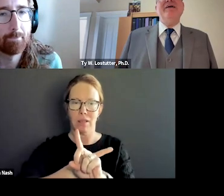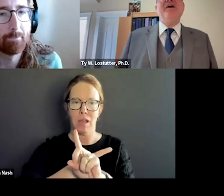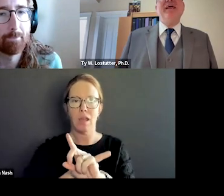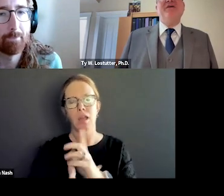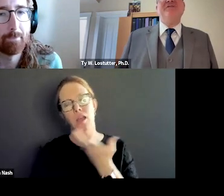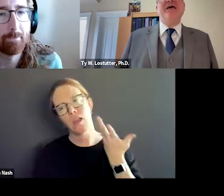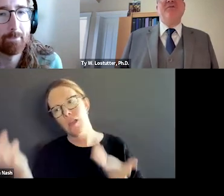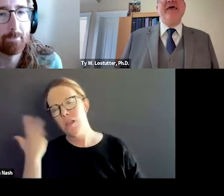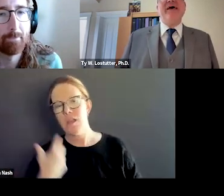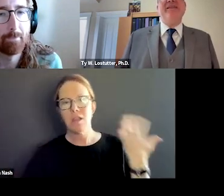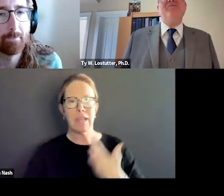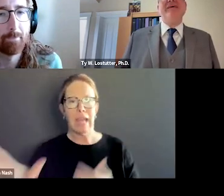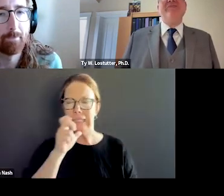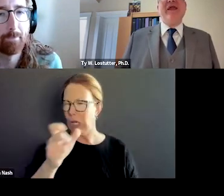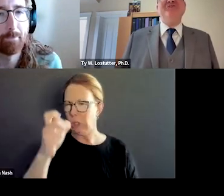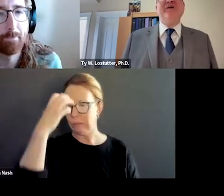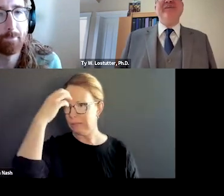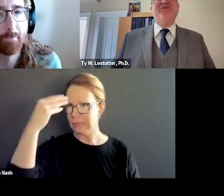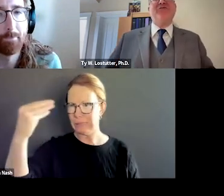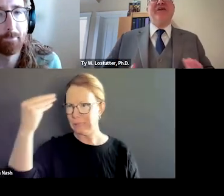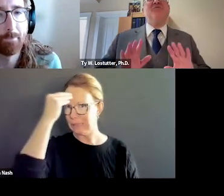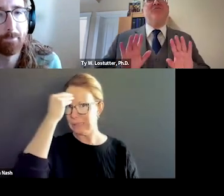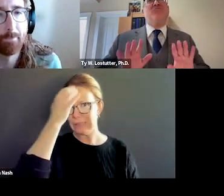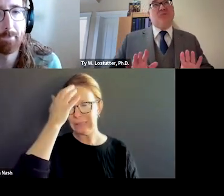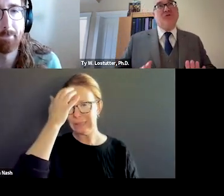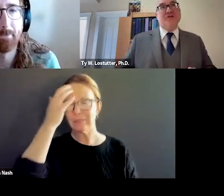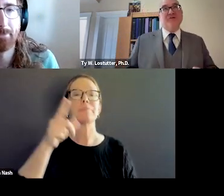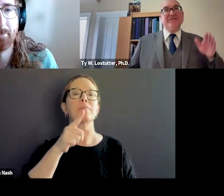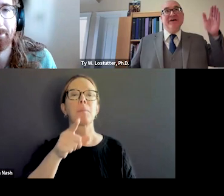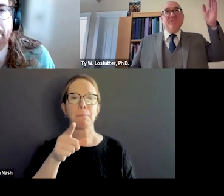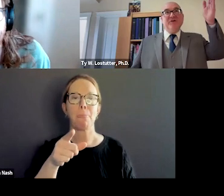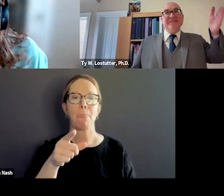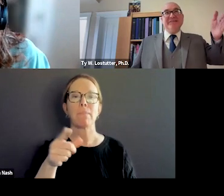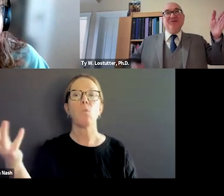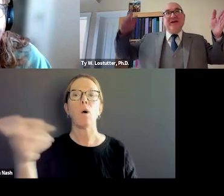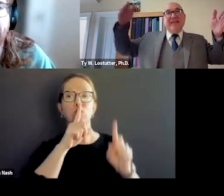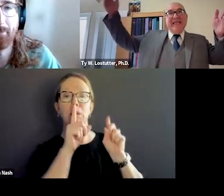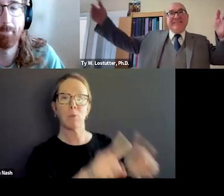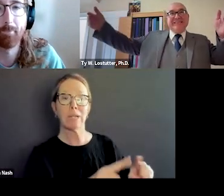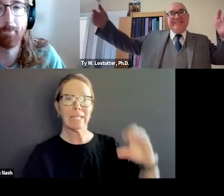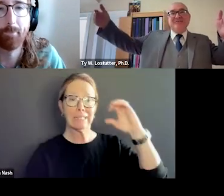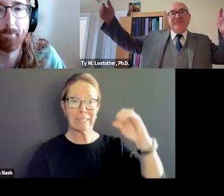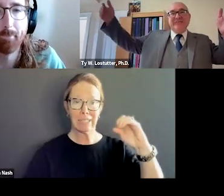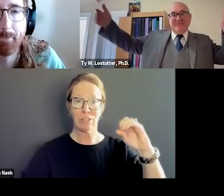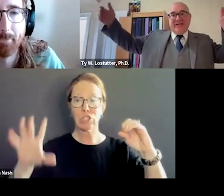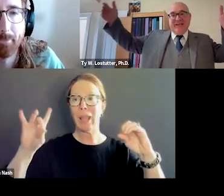I do not have it off the top of my head. I will say the arrangement. So here's what was reported to us. Between 0 and 86,000. In our study.